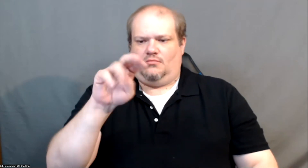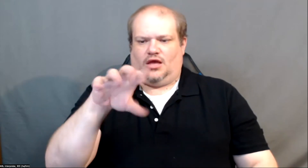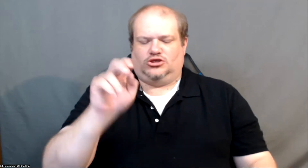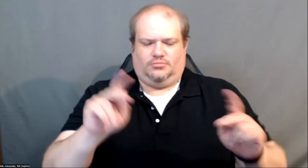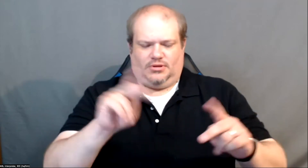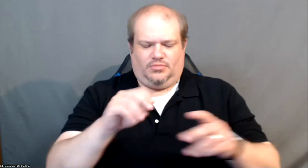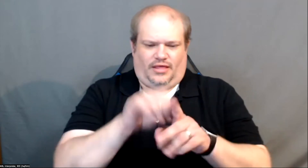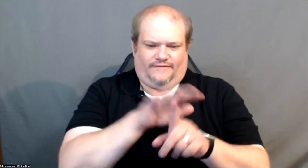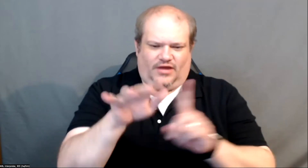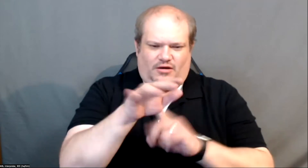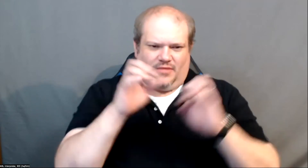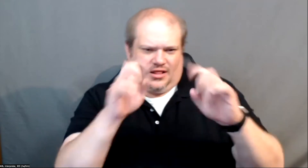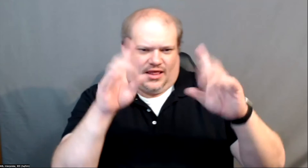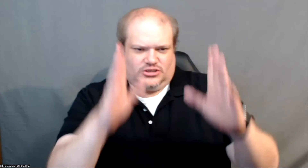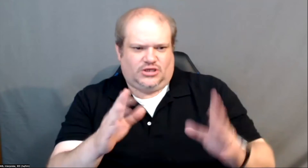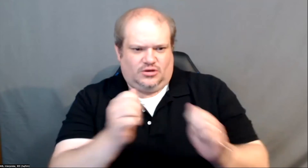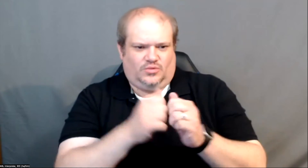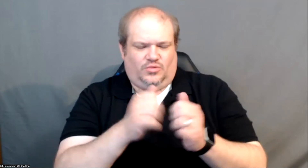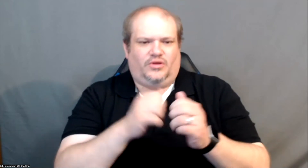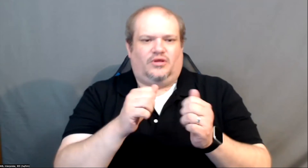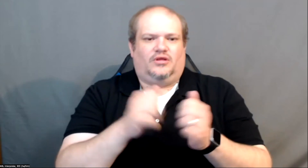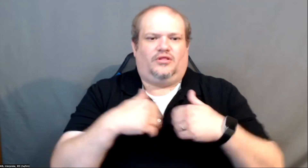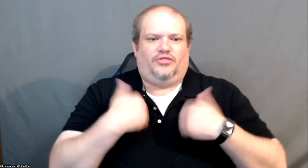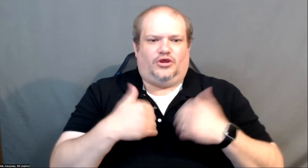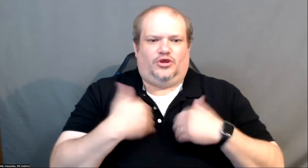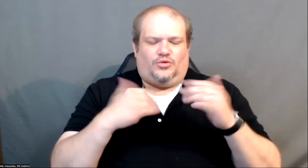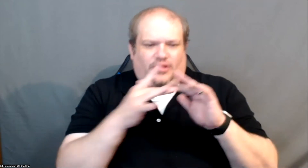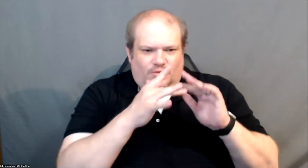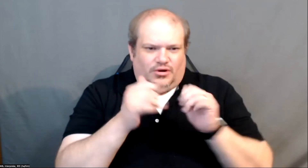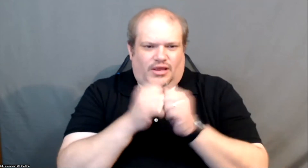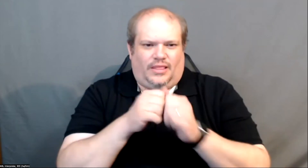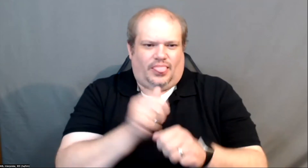environmental educator with Mycelium Youth Network and the poetry editor of The Hopper literary